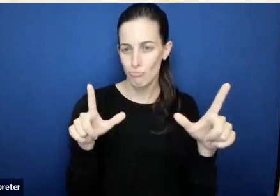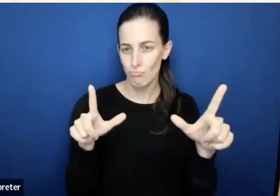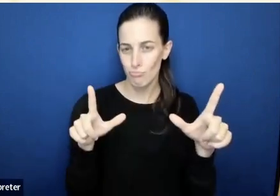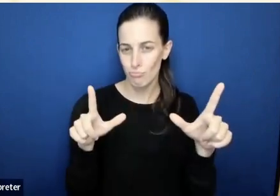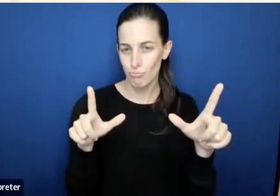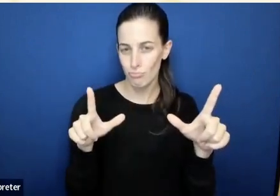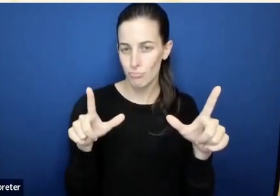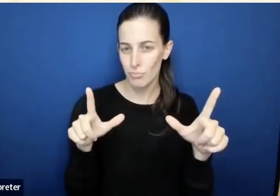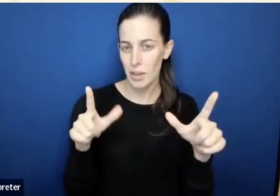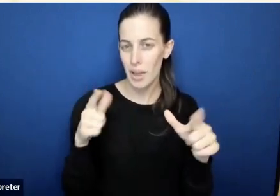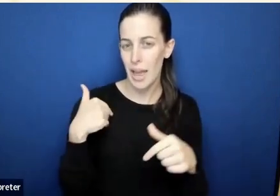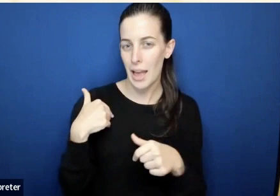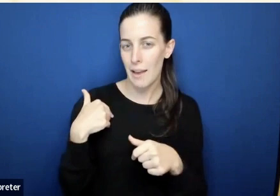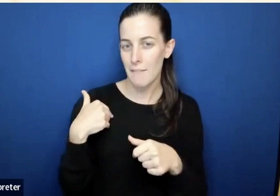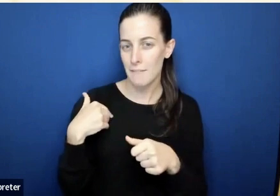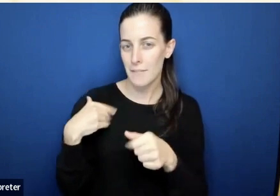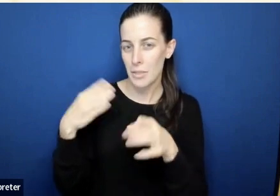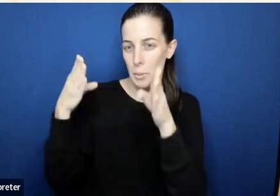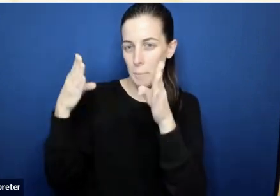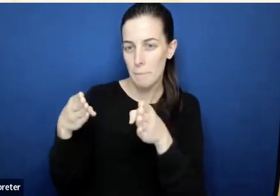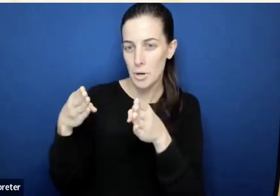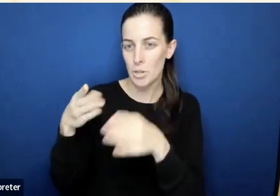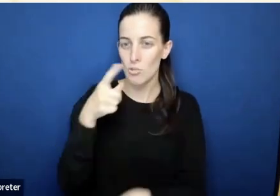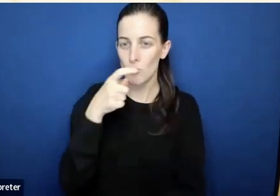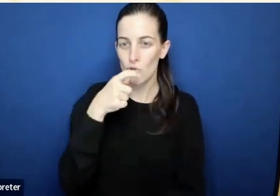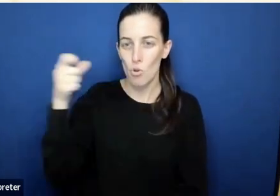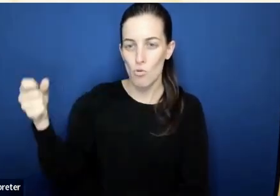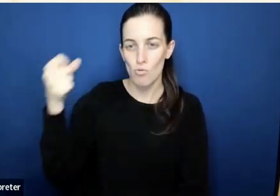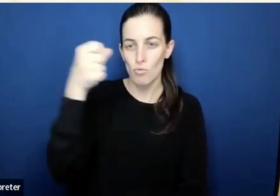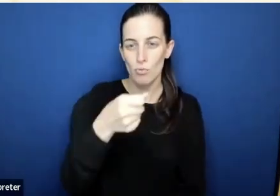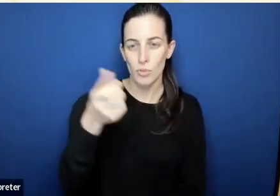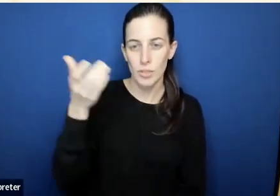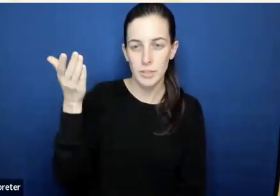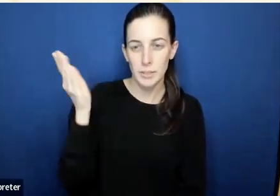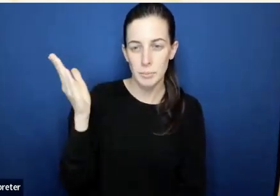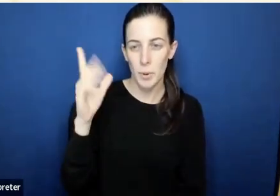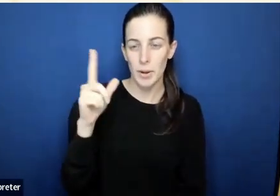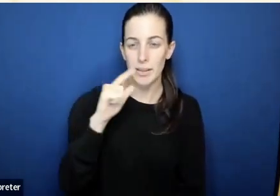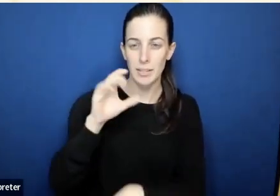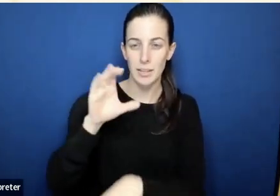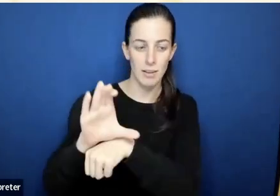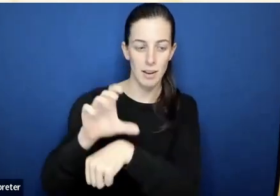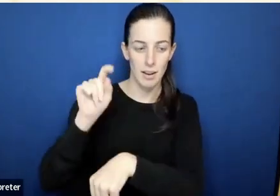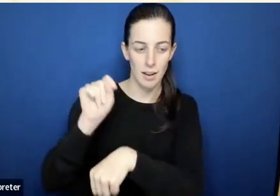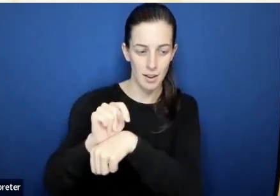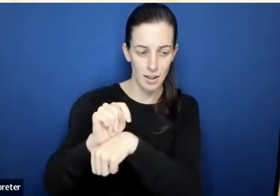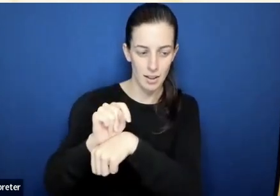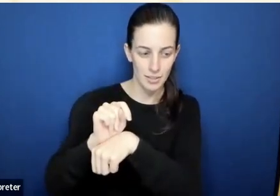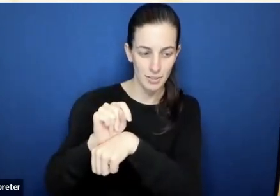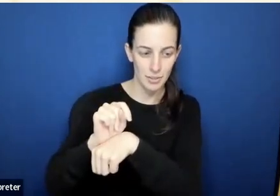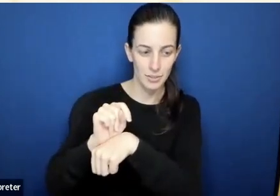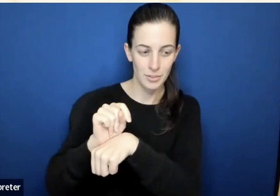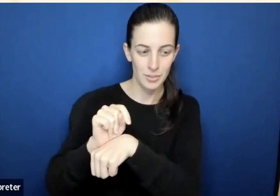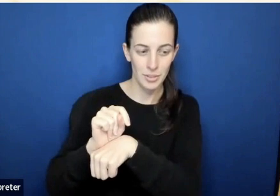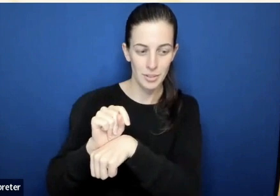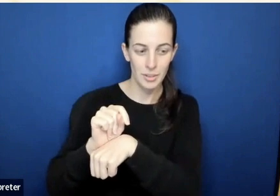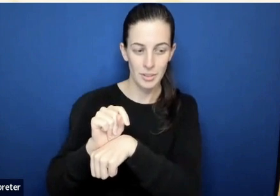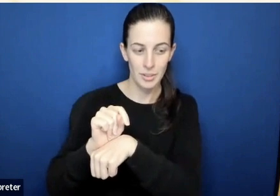and freelance web accessibility consultant. She is also an Invited Expert at W3C and actively contributes